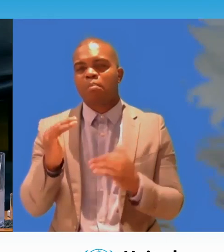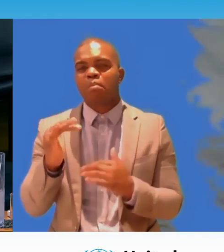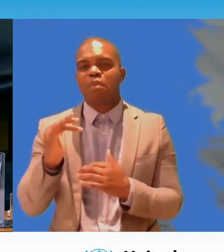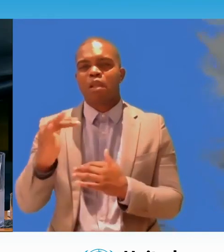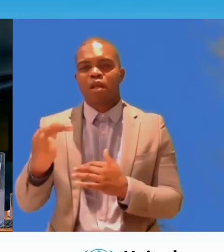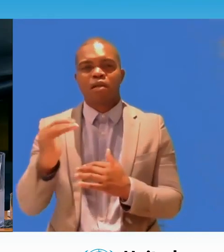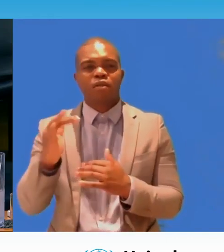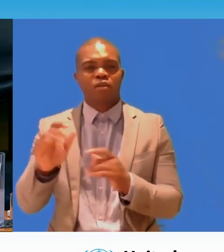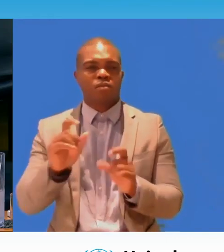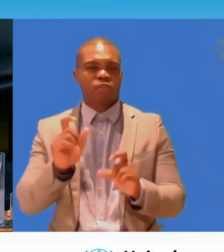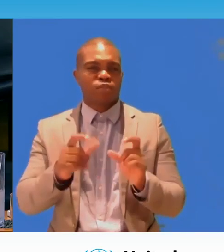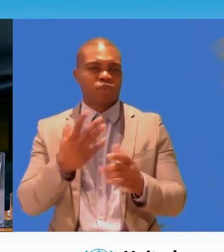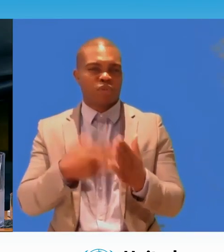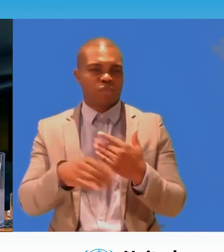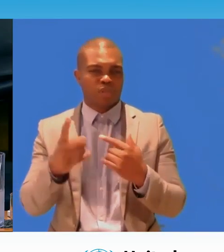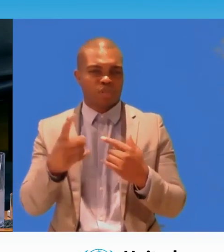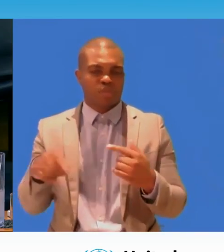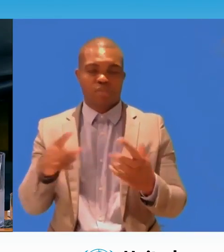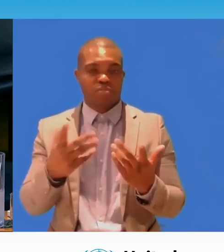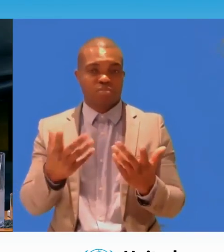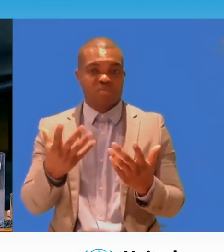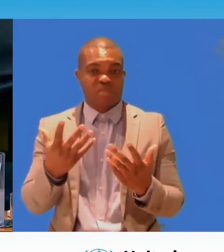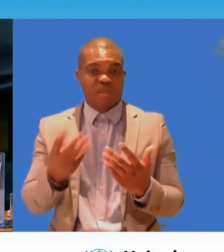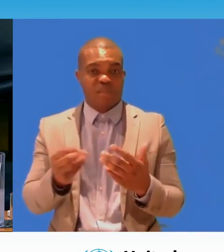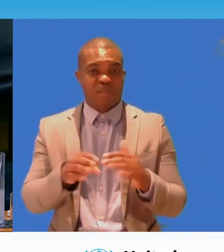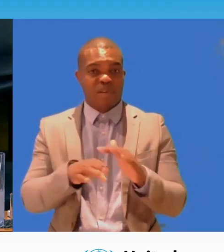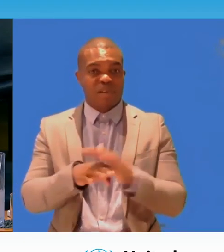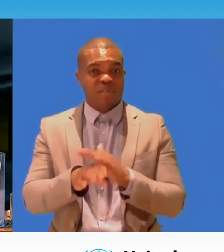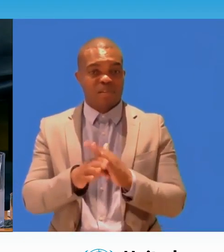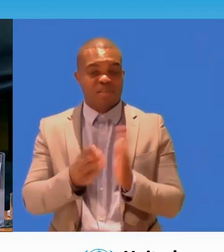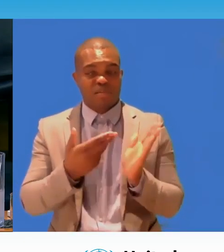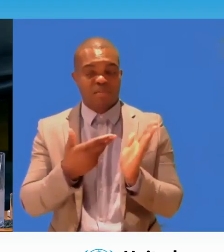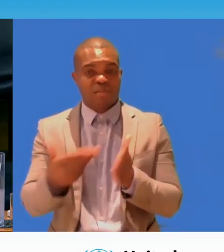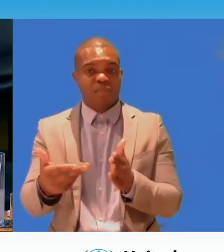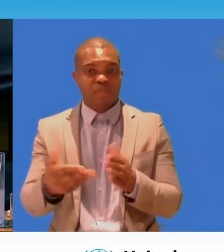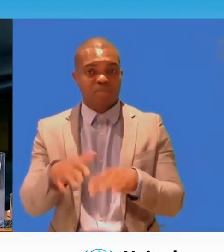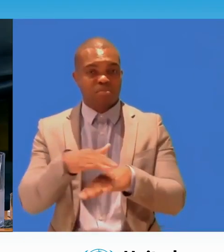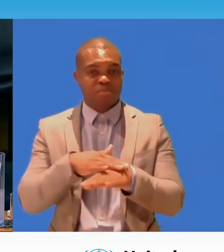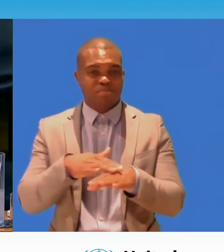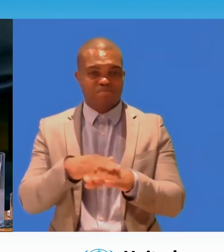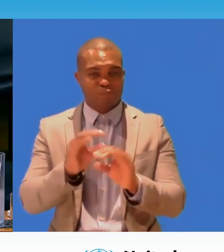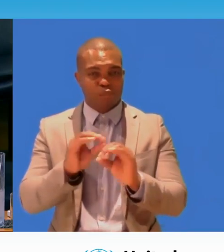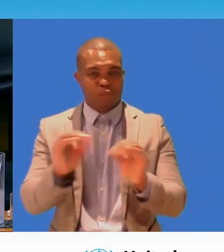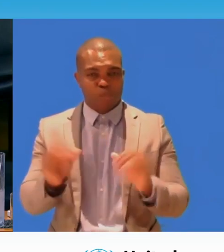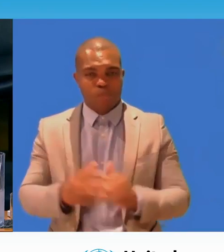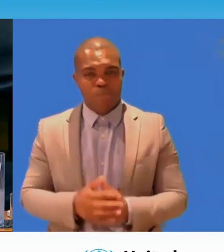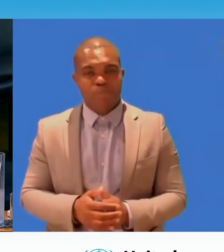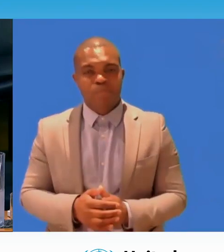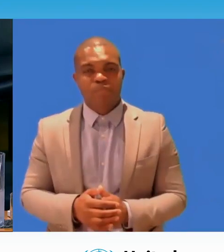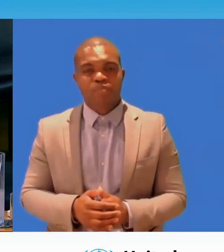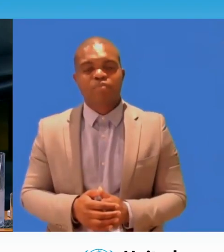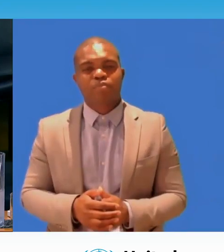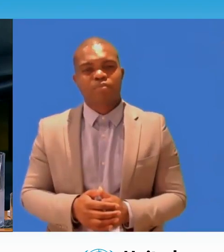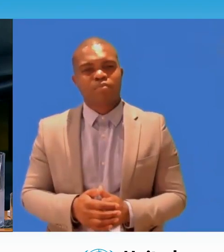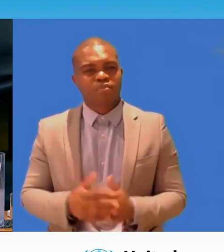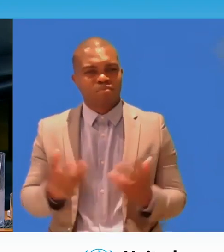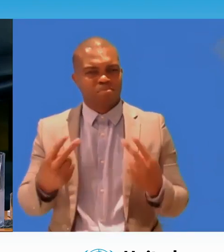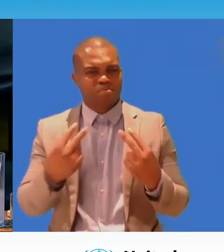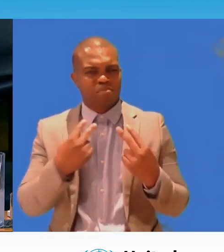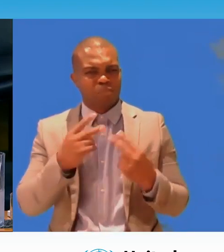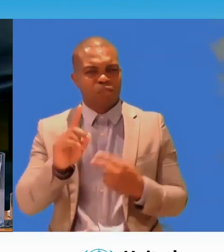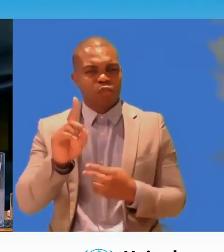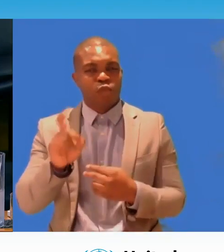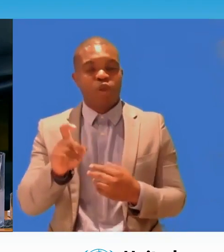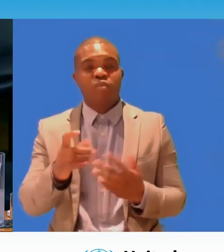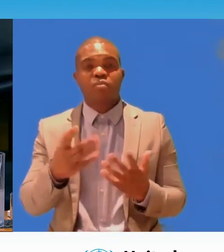basic Services some of them unfortunately are at a very life-threatening situations so whether in